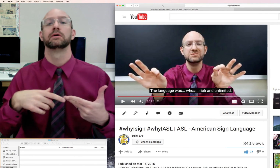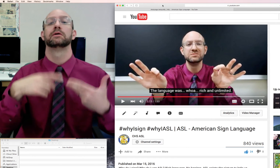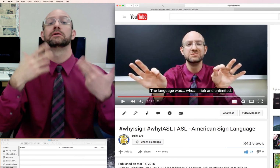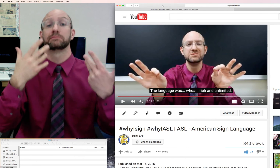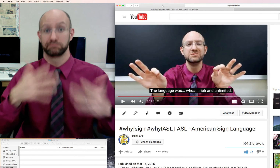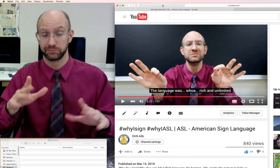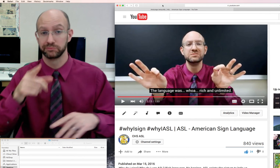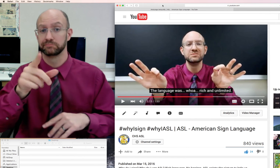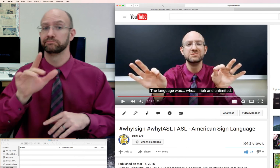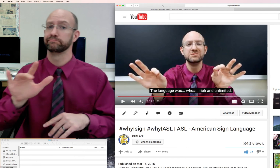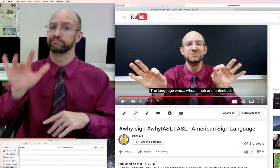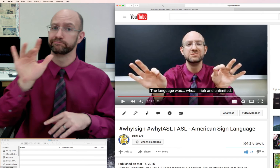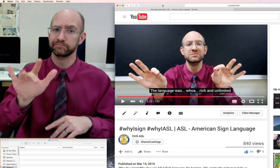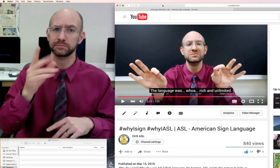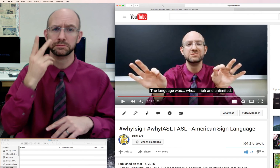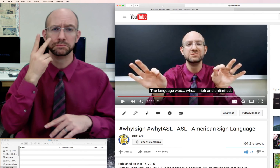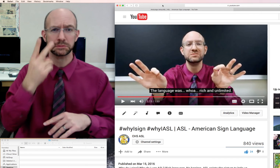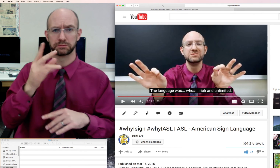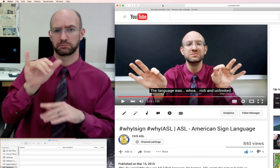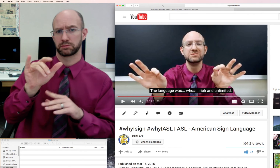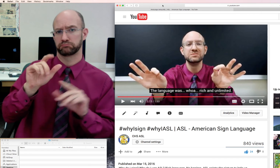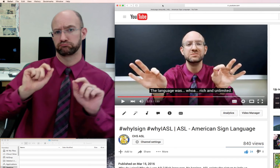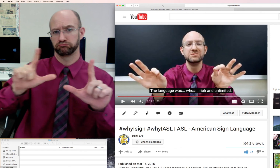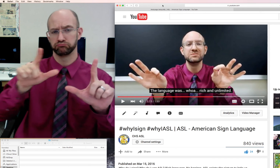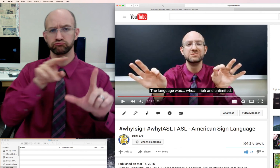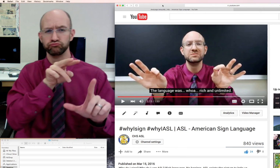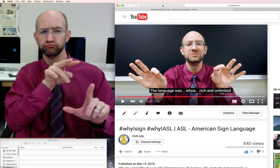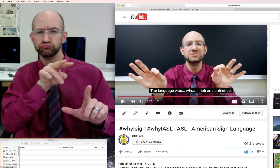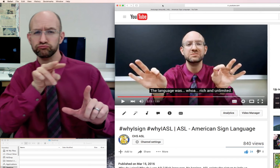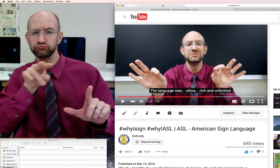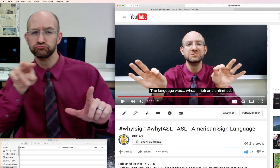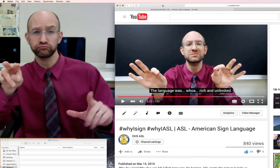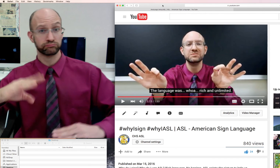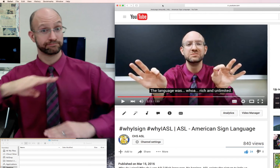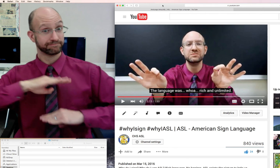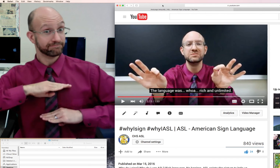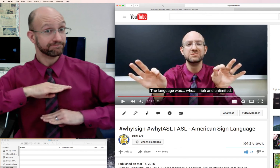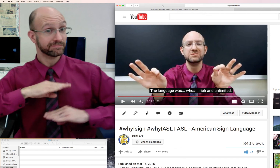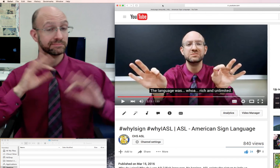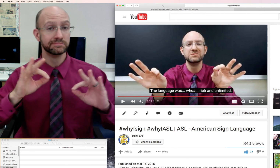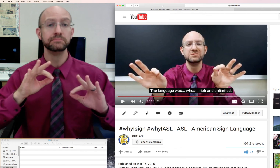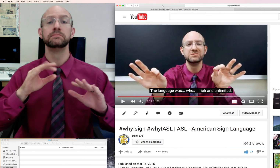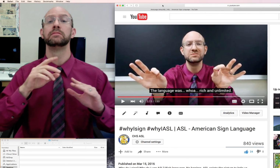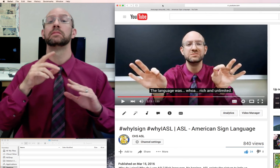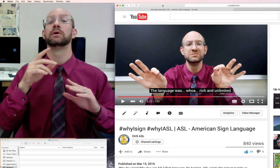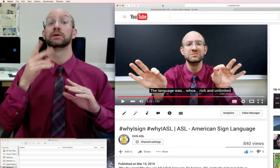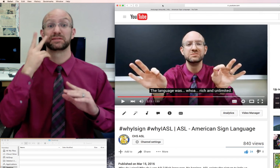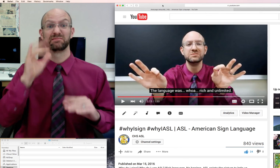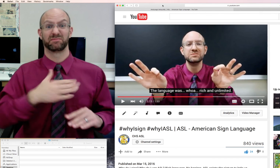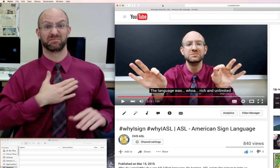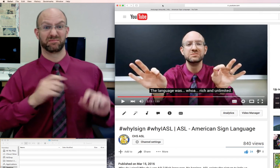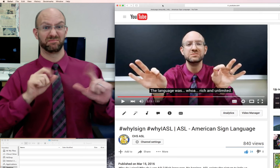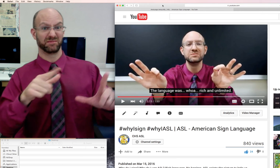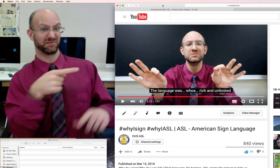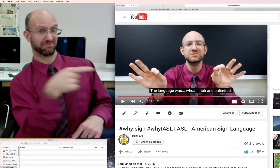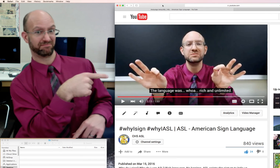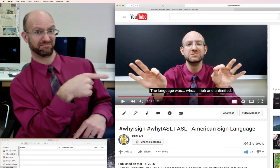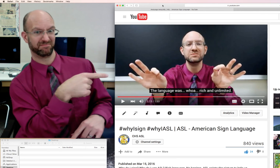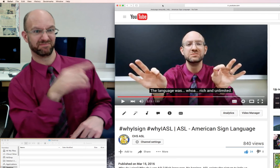When that is completed, play the video to watch it, and make sure you are satisfied with your video. You can see my video over there.